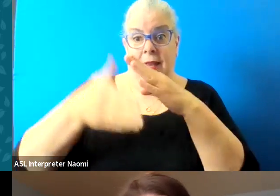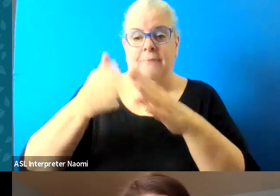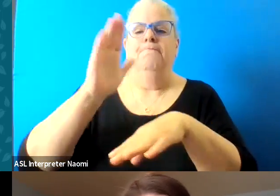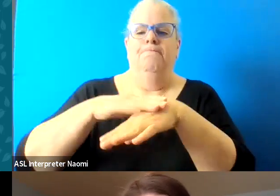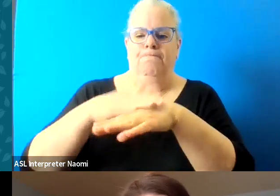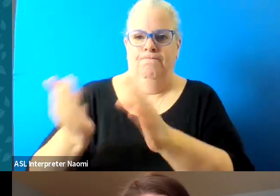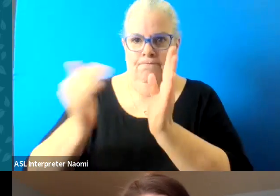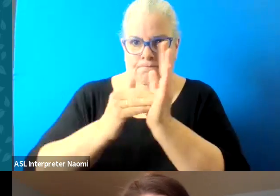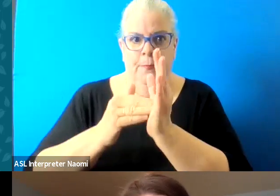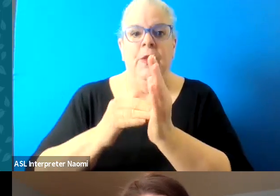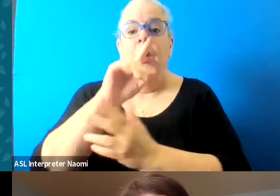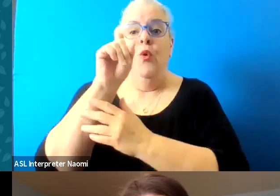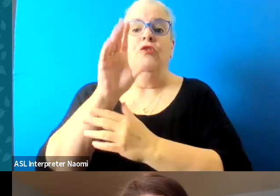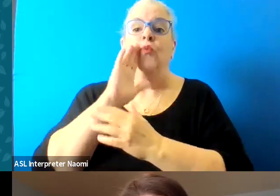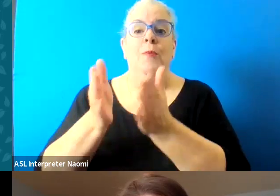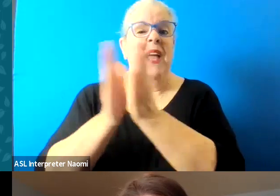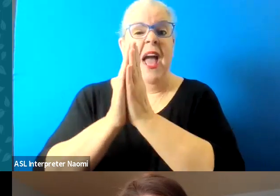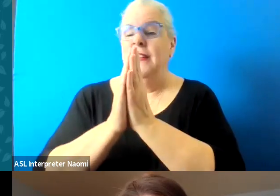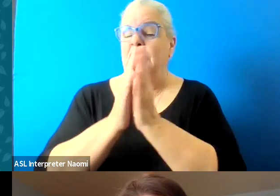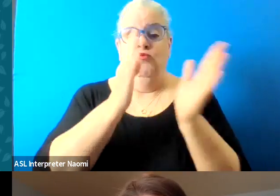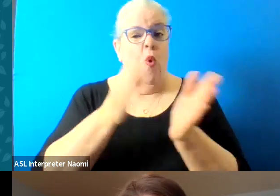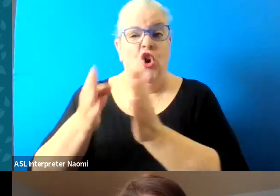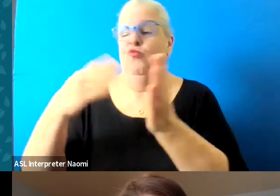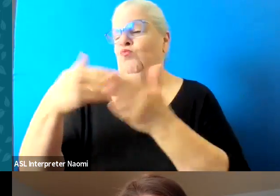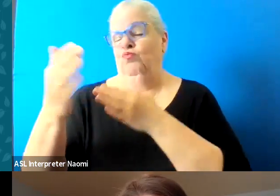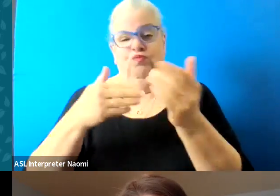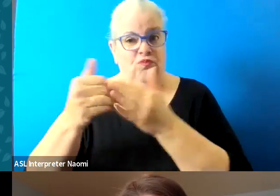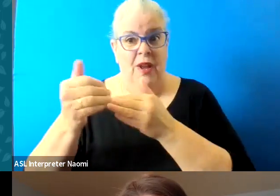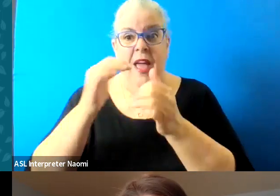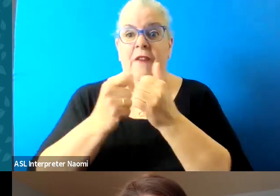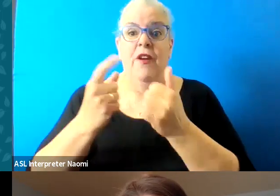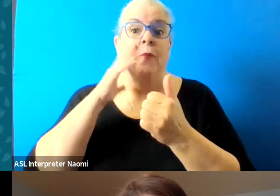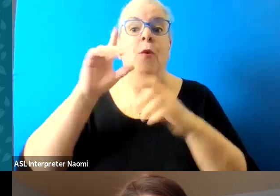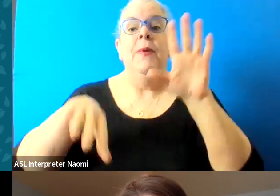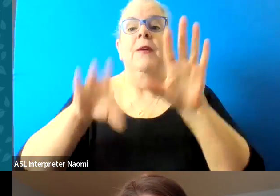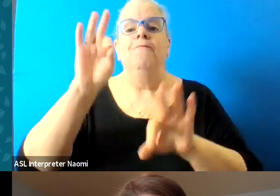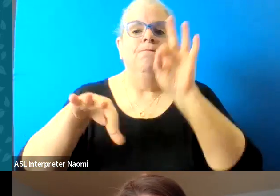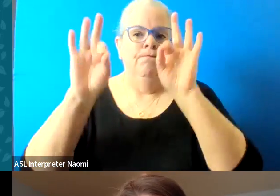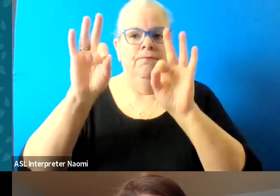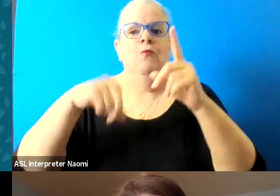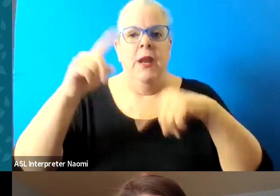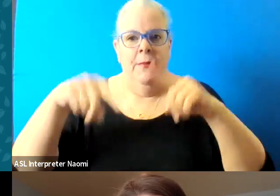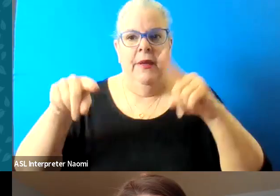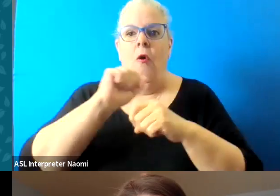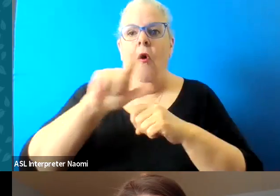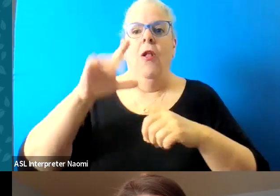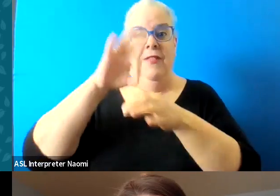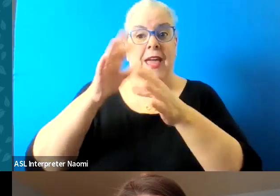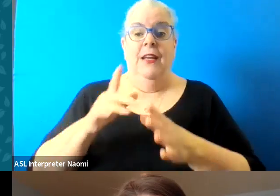The questions will be asked in no particular order and everything will be randomly selected. All of the candidates were asked to join us